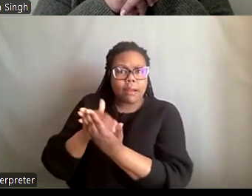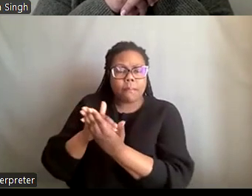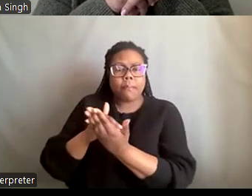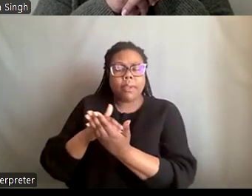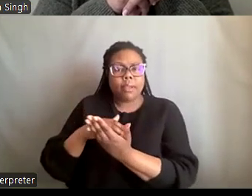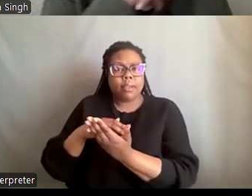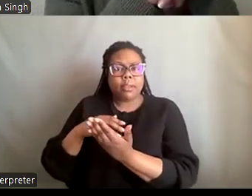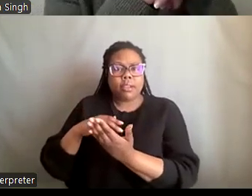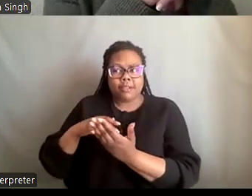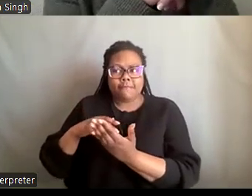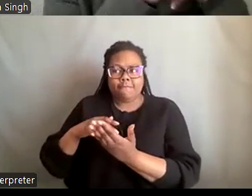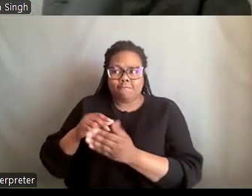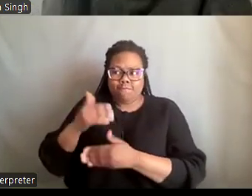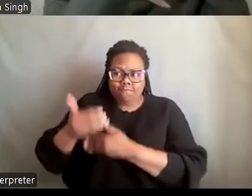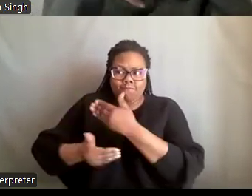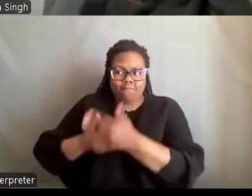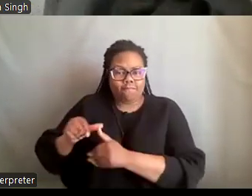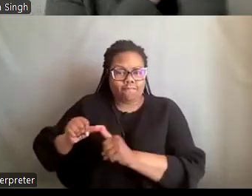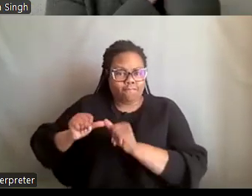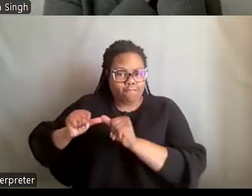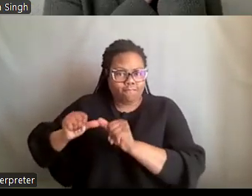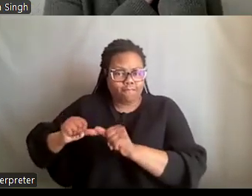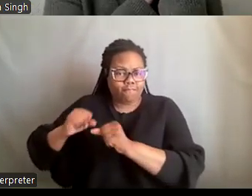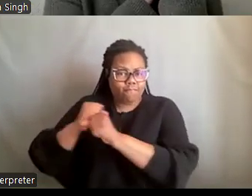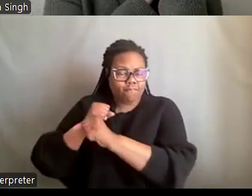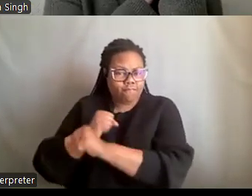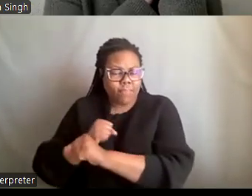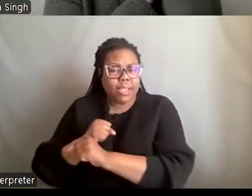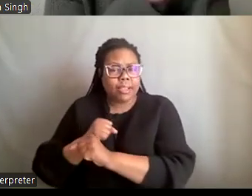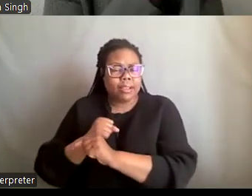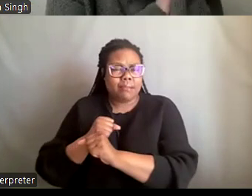legislation, and it comes through with the numbers.